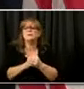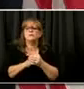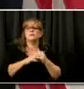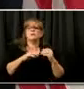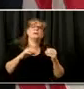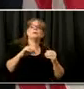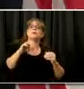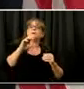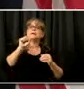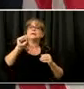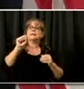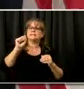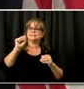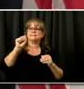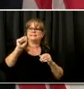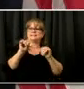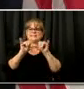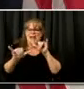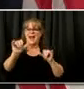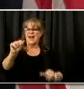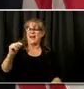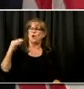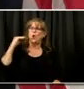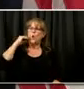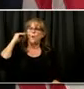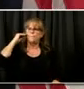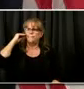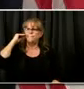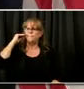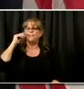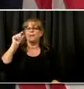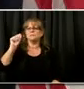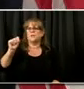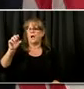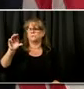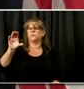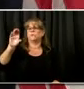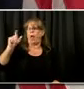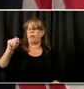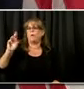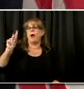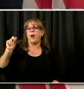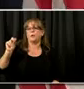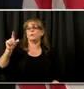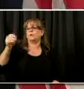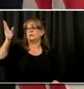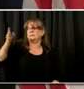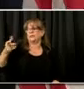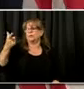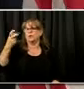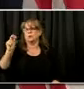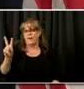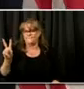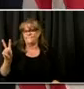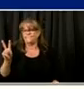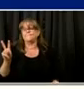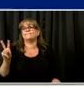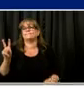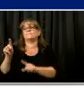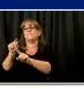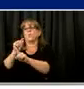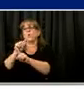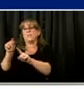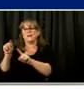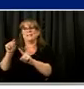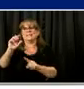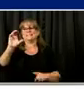education and the colorado department of education is a family resources page go to cde.state.co.us